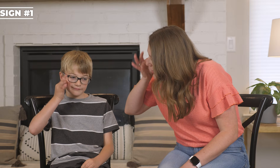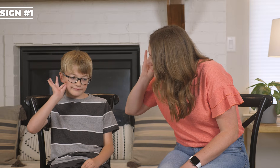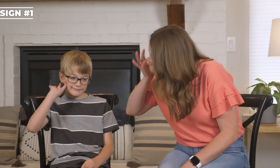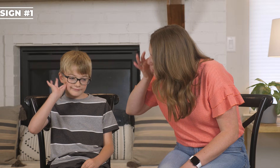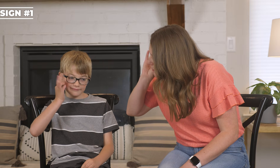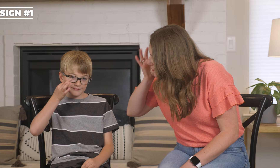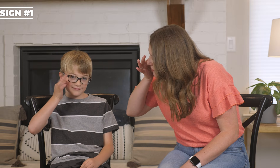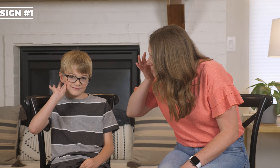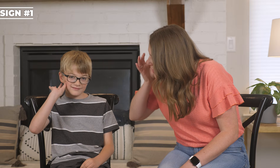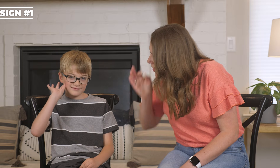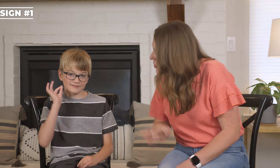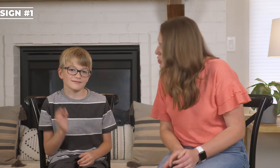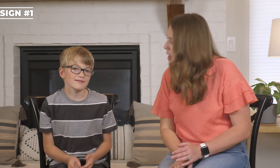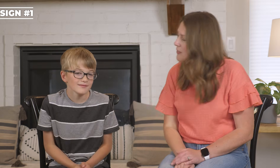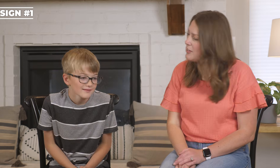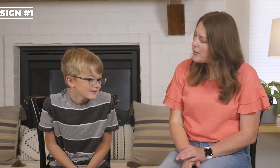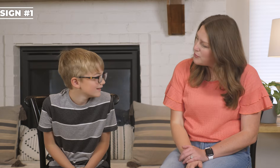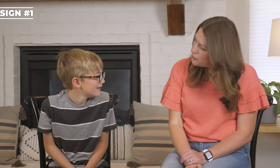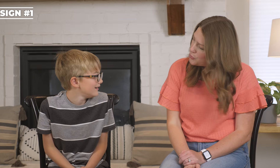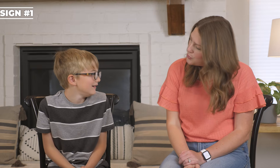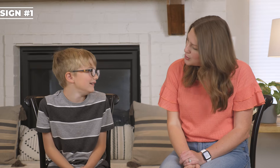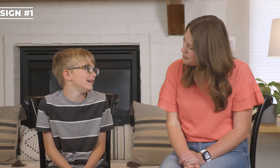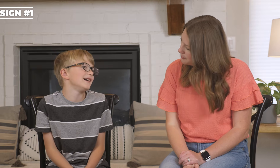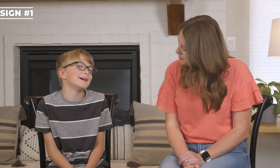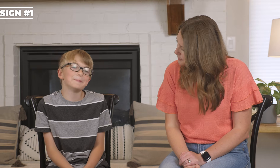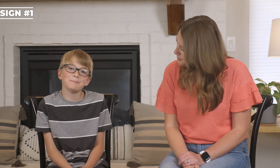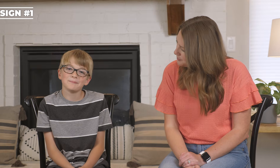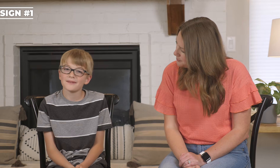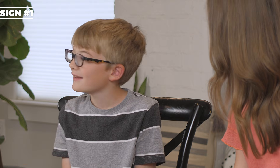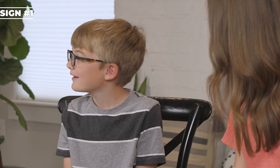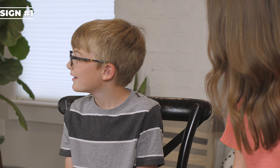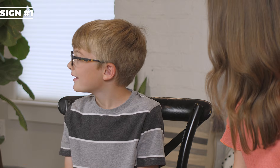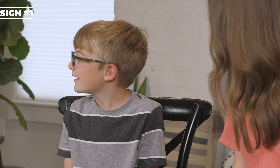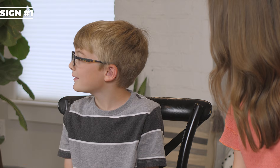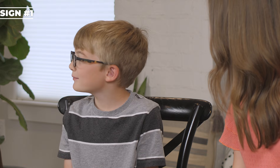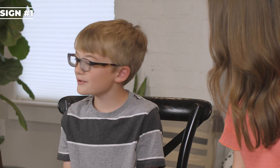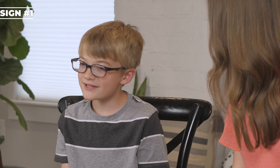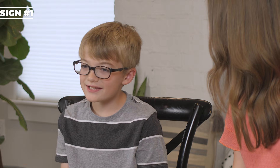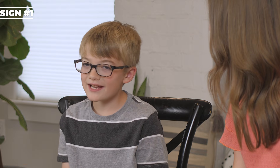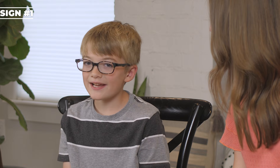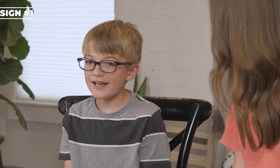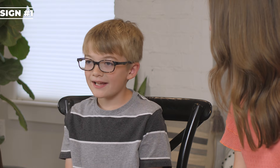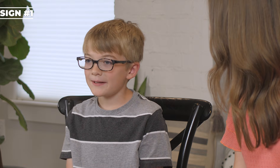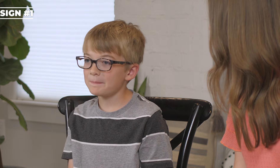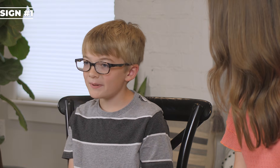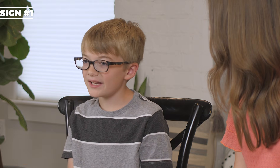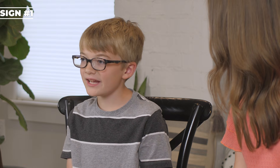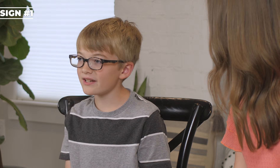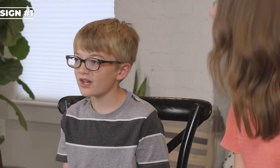Very good. Do you have any favorite fruits? And I would say a banana.